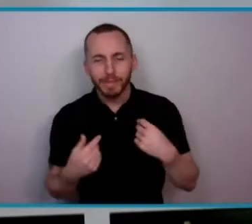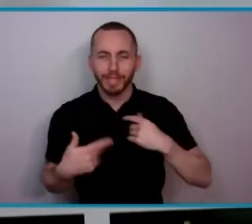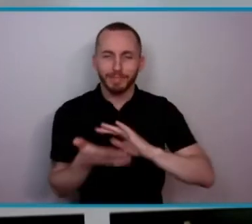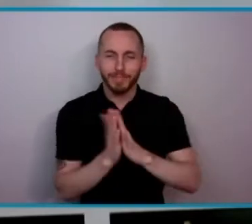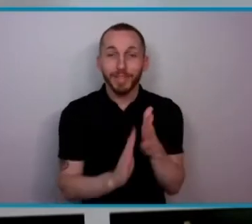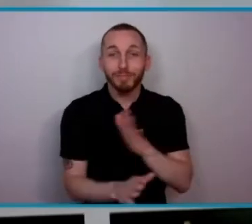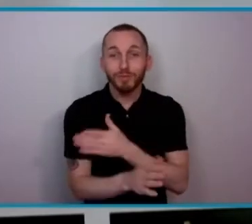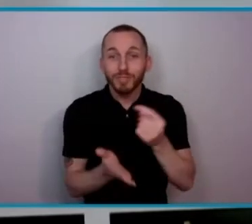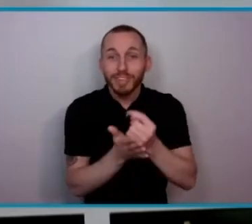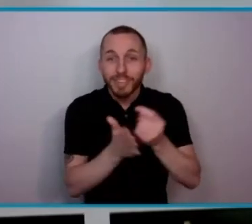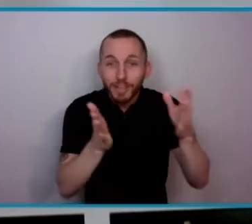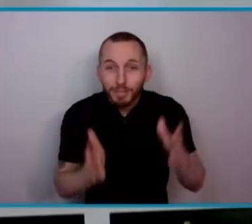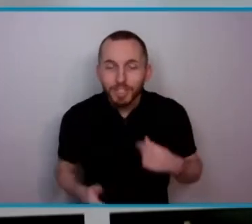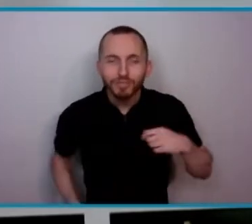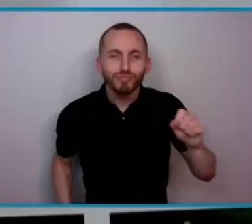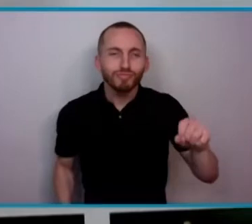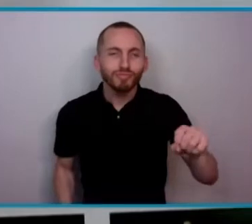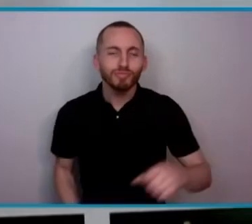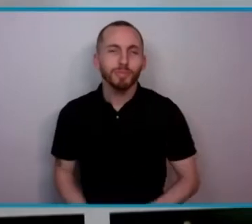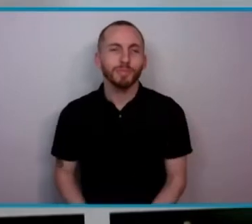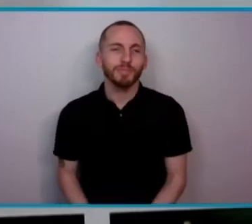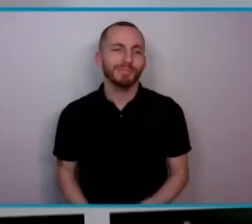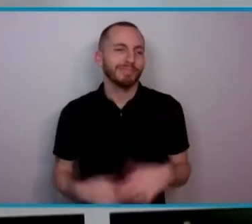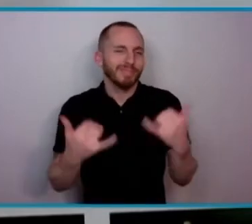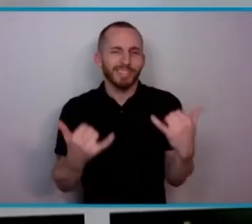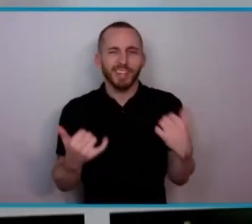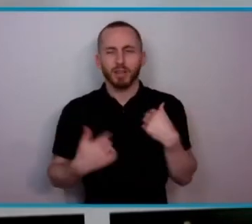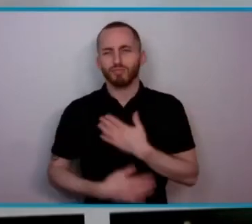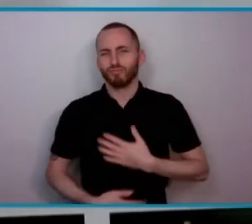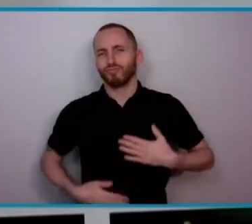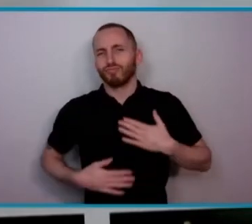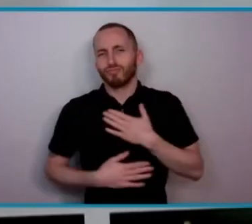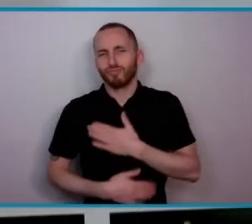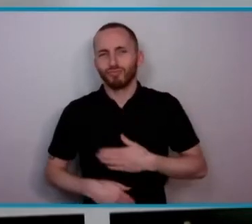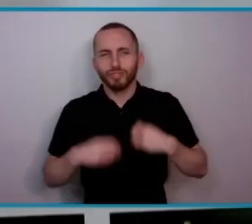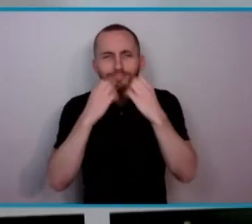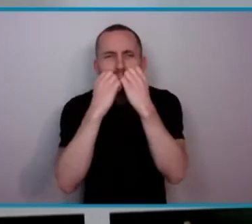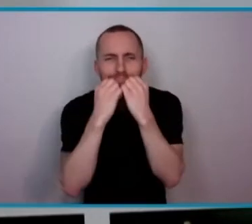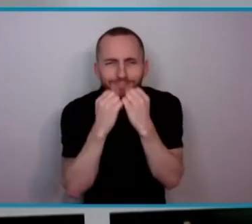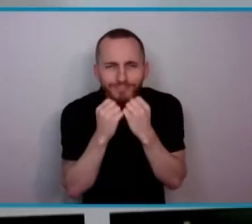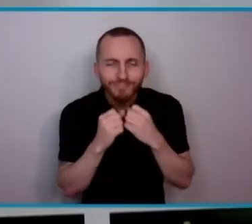And right now the joy of the arts in my life is really manifested through my two daughters